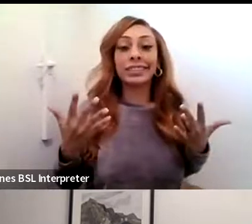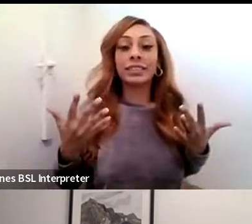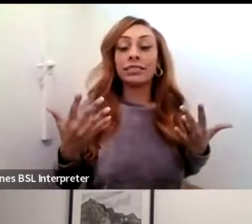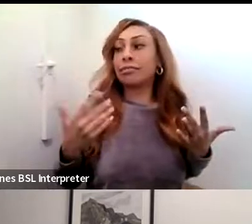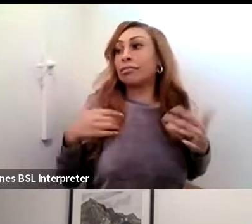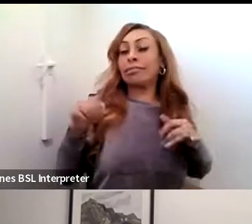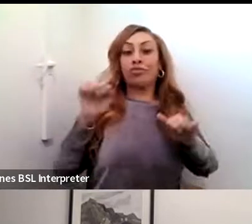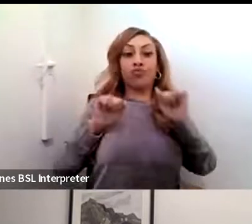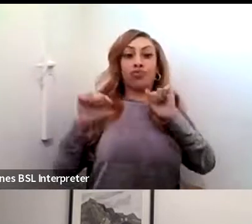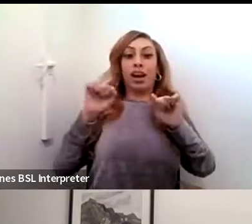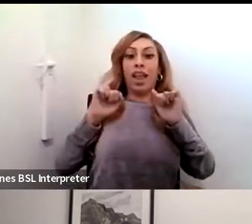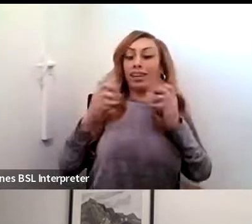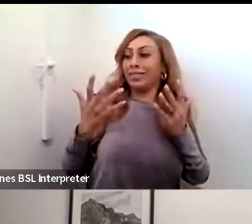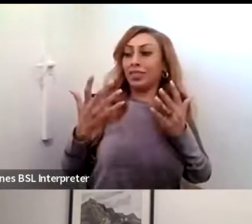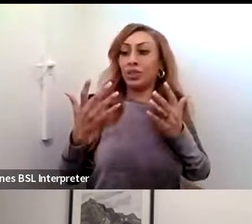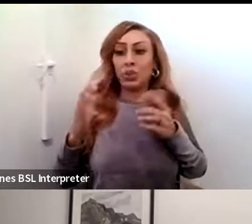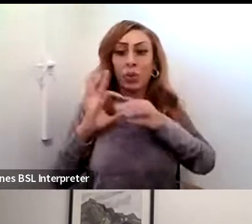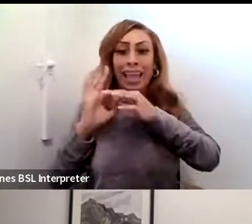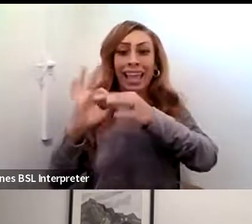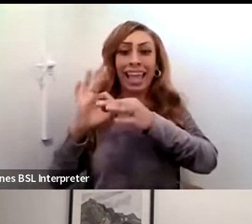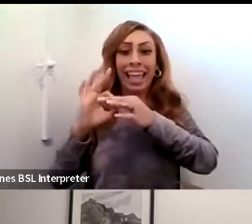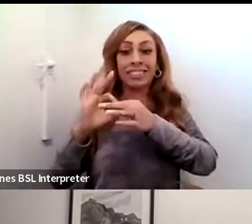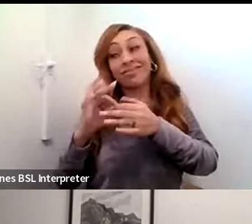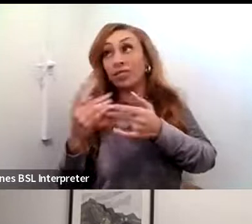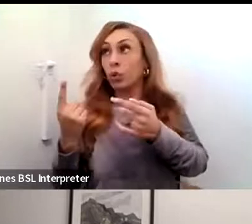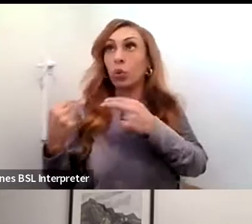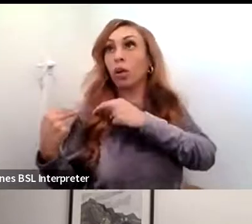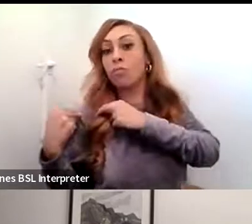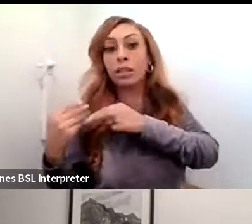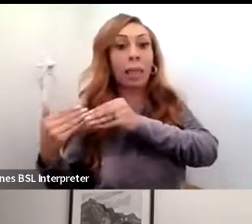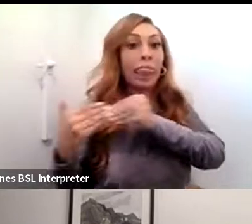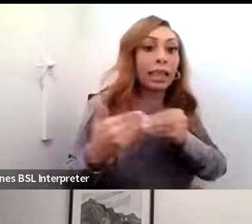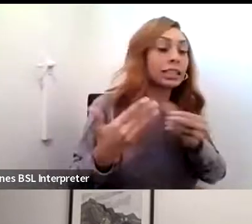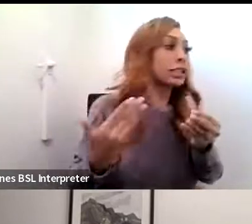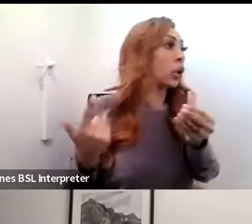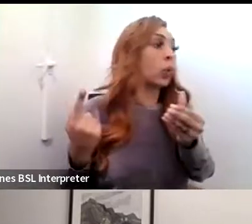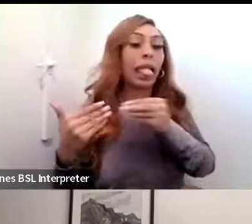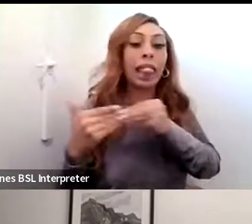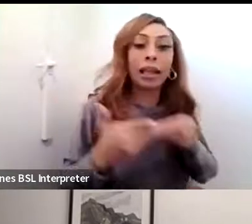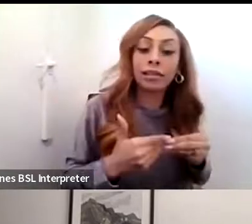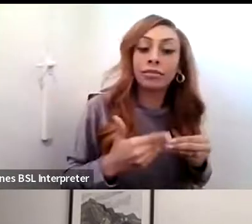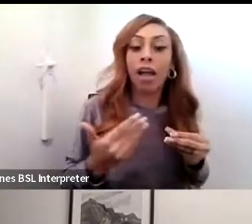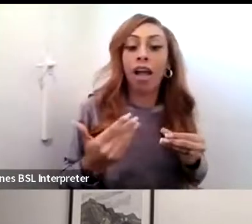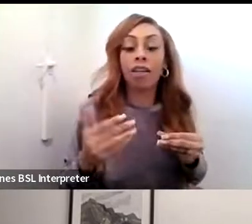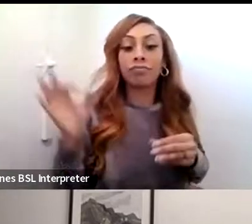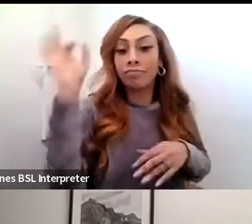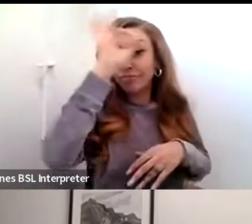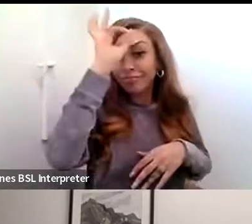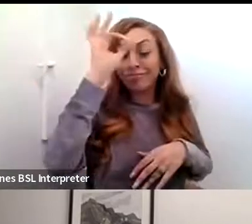to engage with some of that comes down to leadership, and it comes down to leaders not having the -